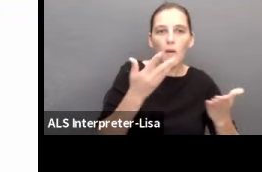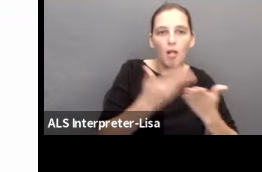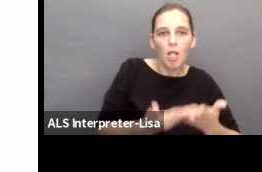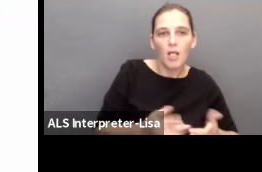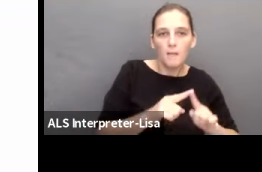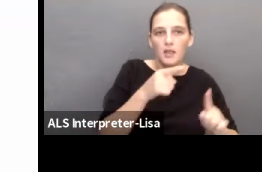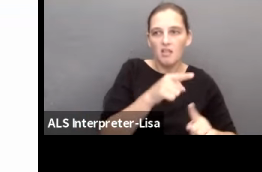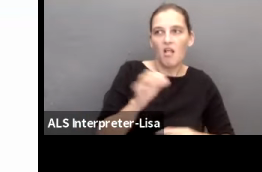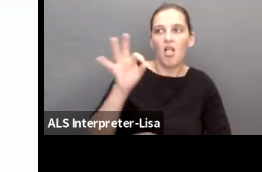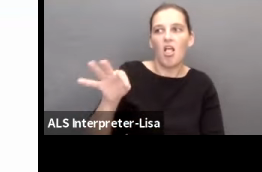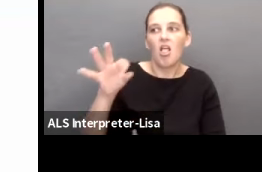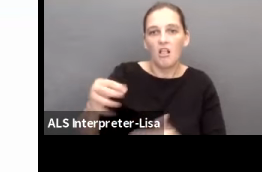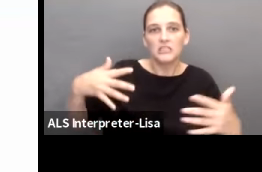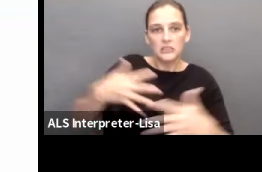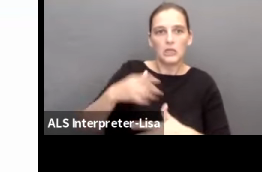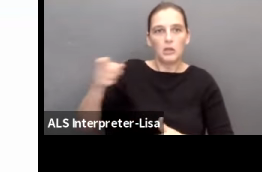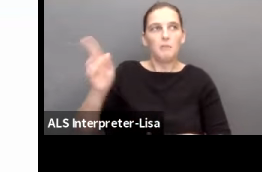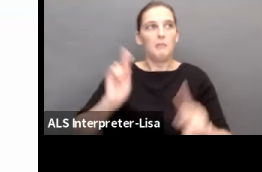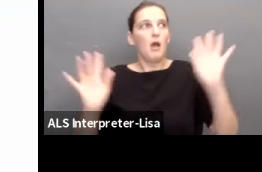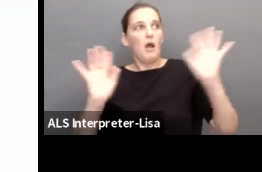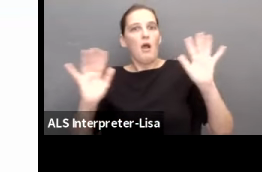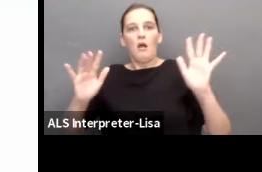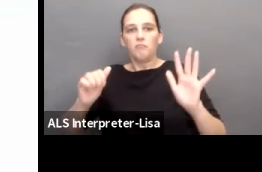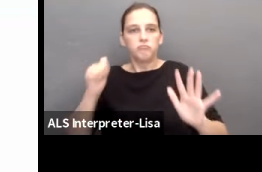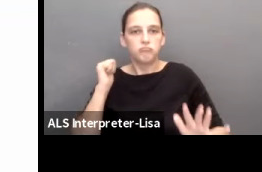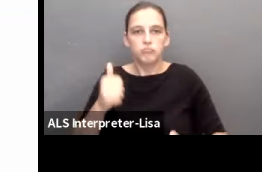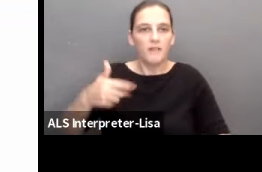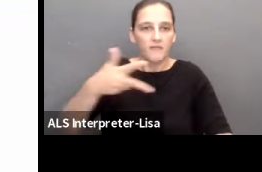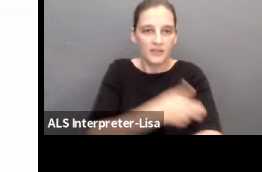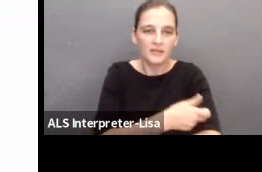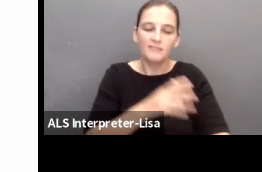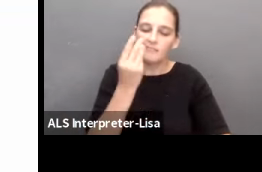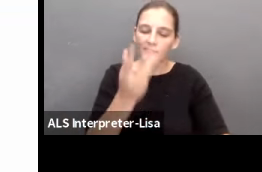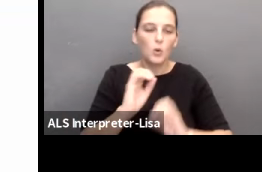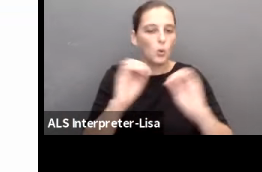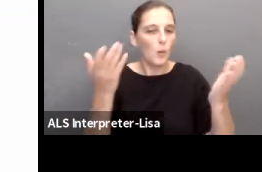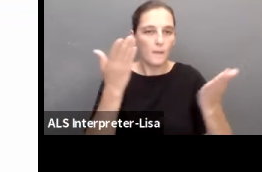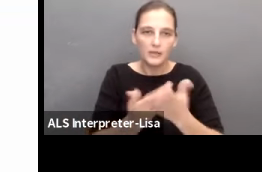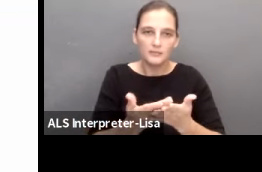to get people not to get vaccinated. So there's no evidence once again, scientific